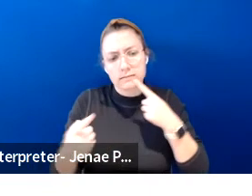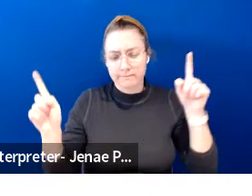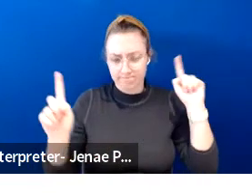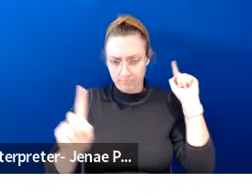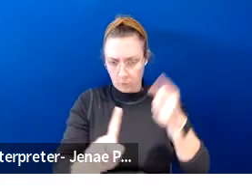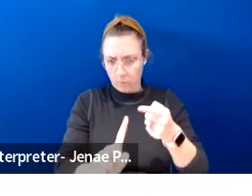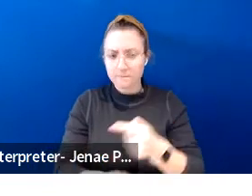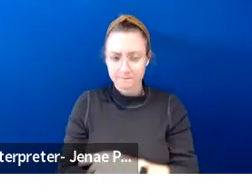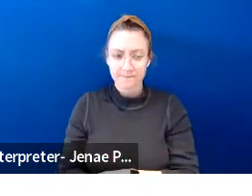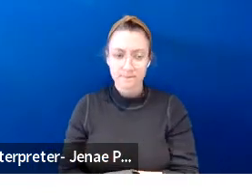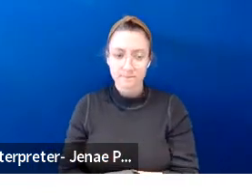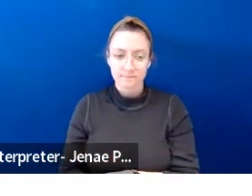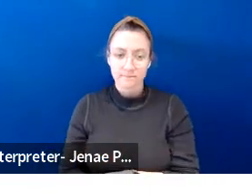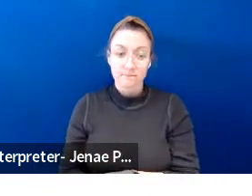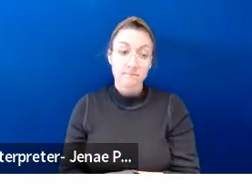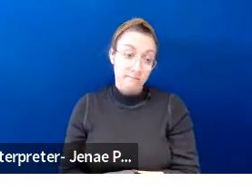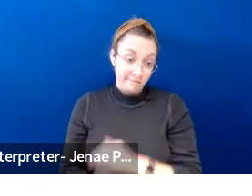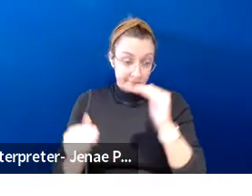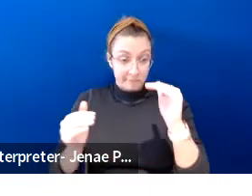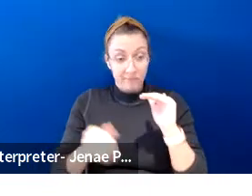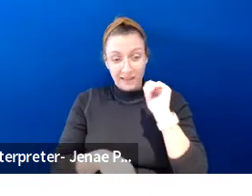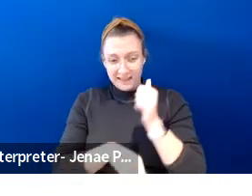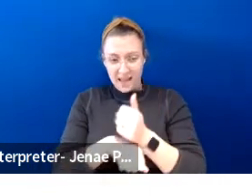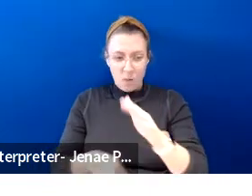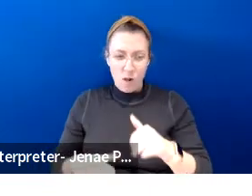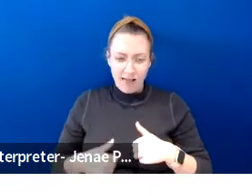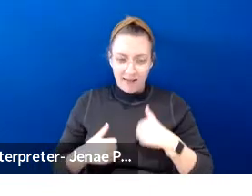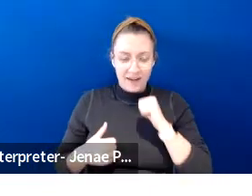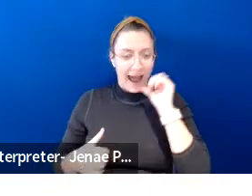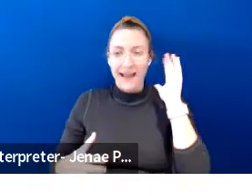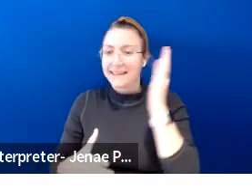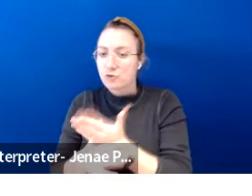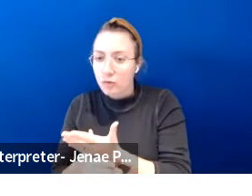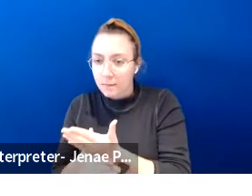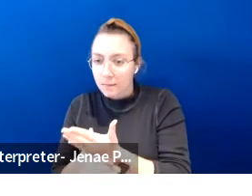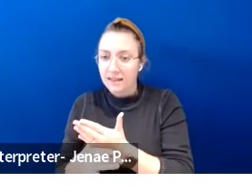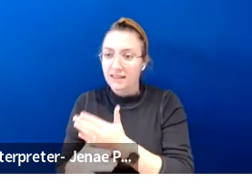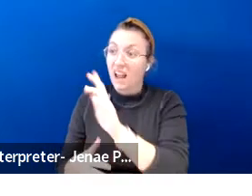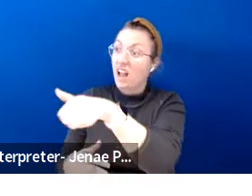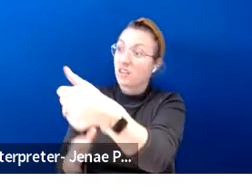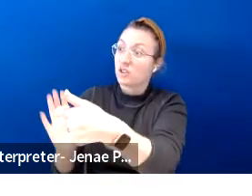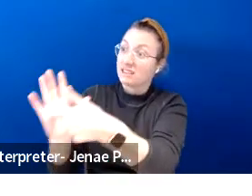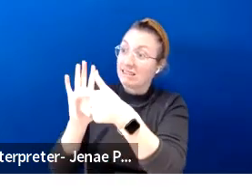Set up your life so you're not interrupted by outside demands. Again, that's that's maintaining that focus for your goals.